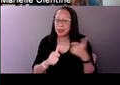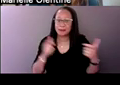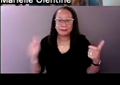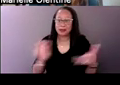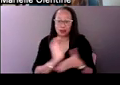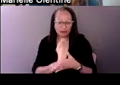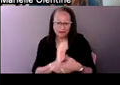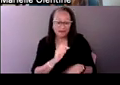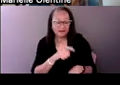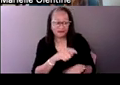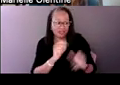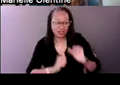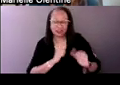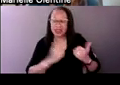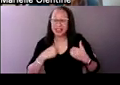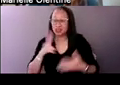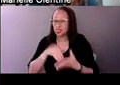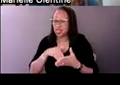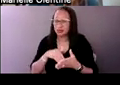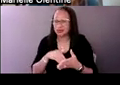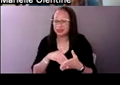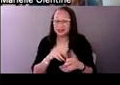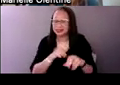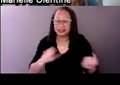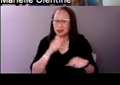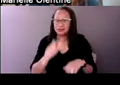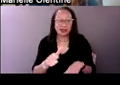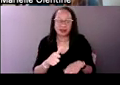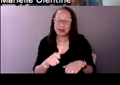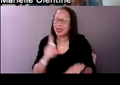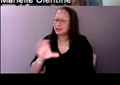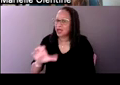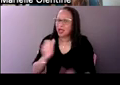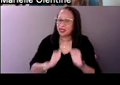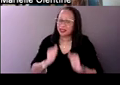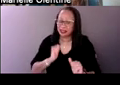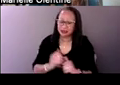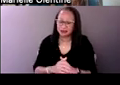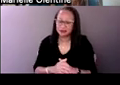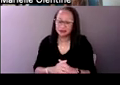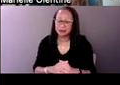means that we need to choose a priority. And going briefly through them, so this is pretty